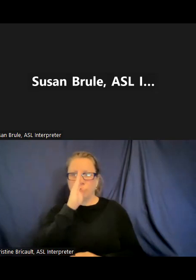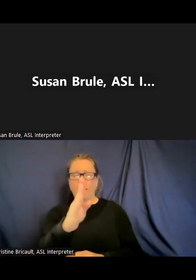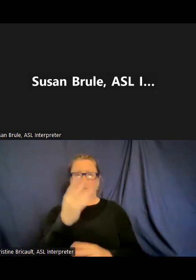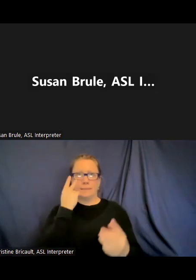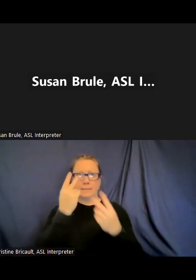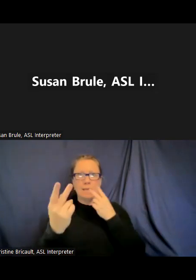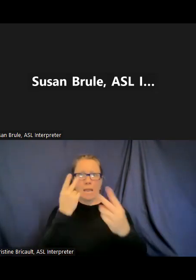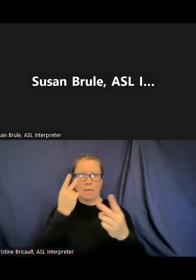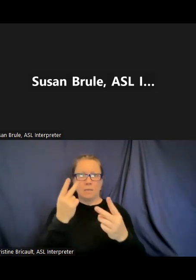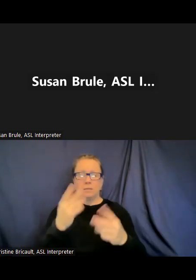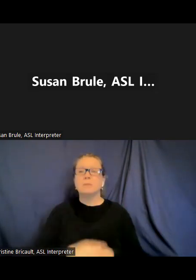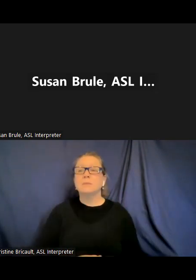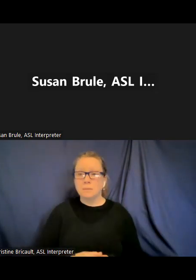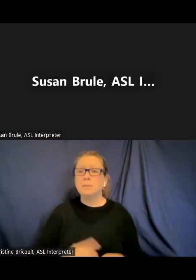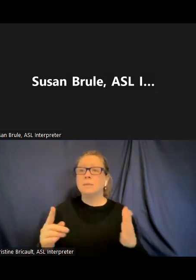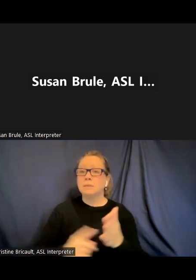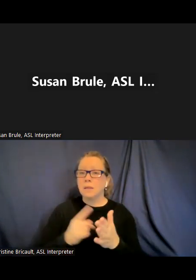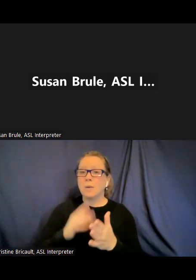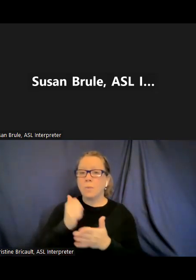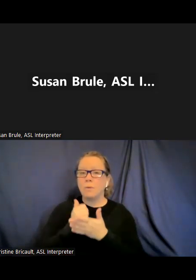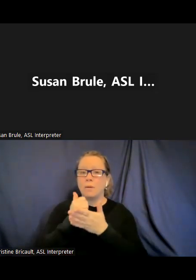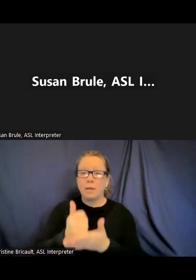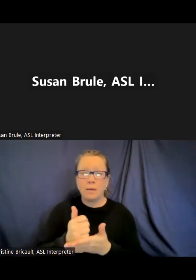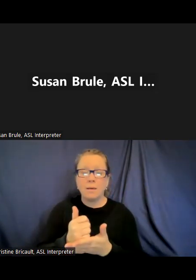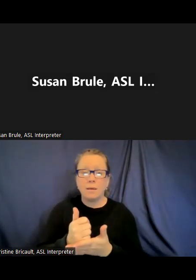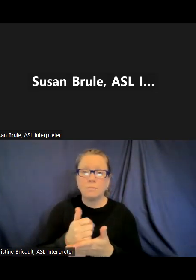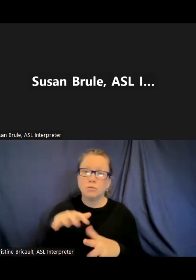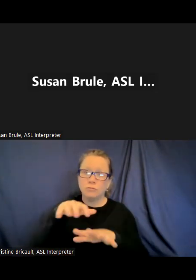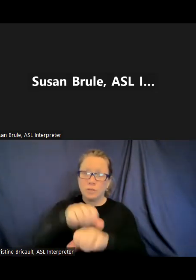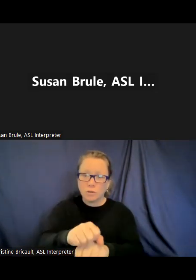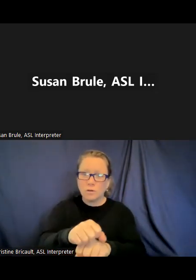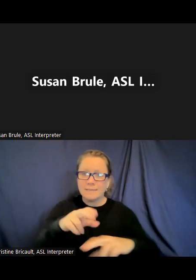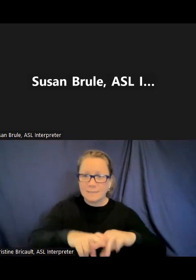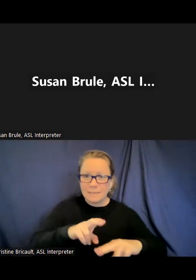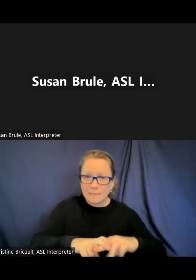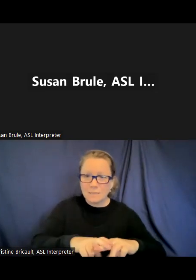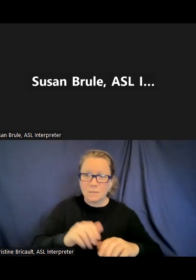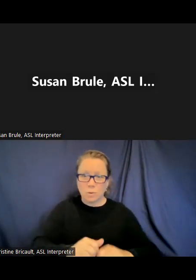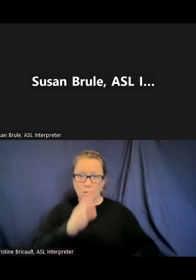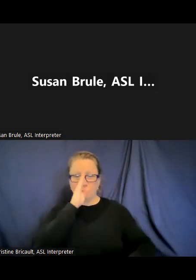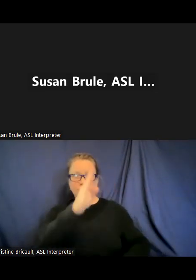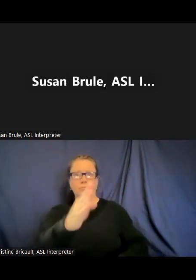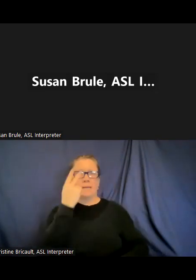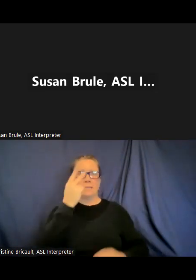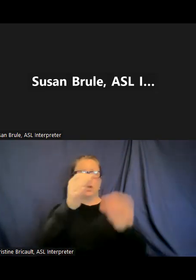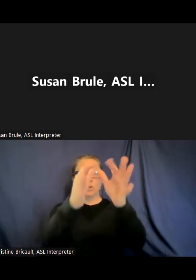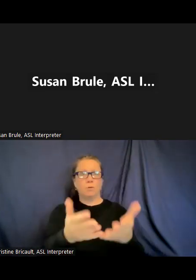Sometimes it can be helpful to, you know, reserve some seats with a clear line of sight, so if you know there